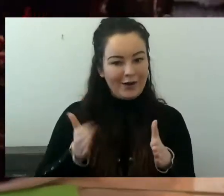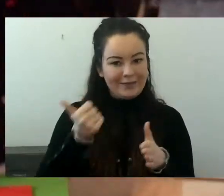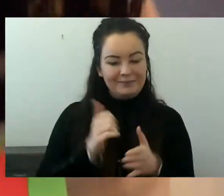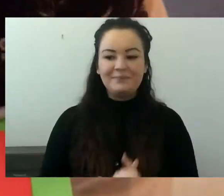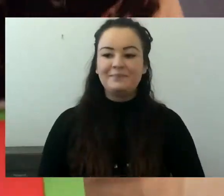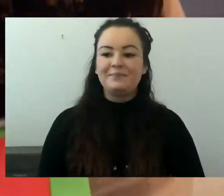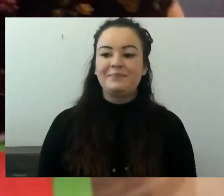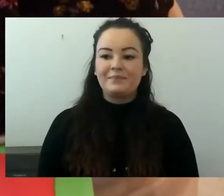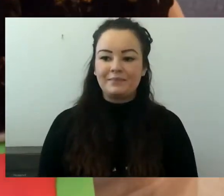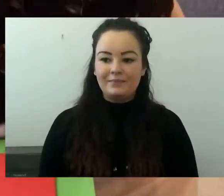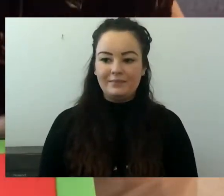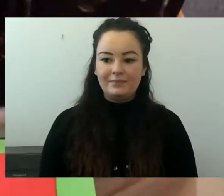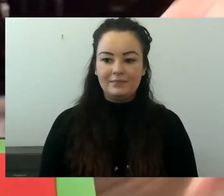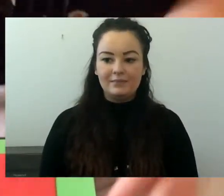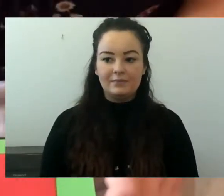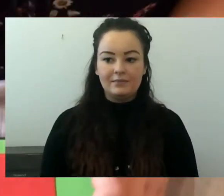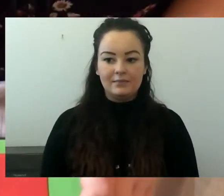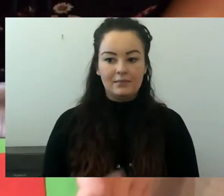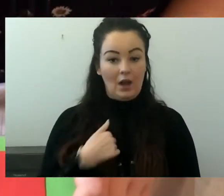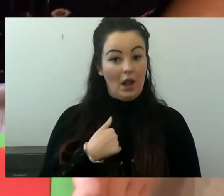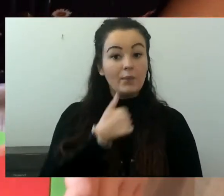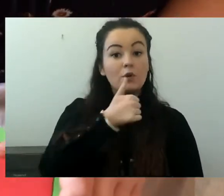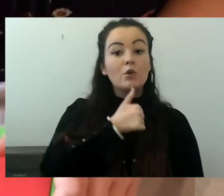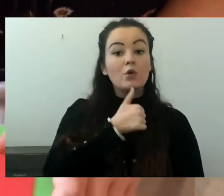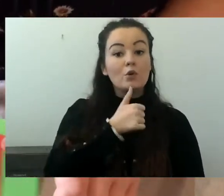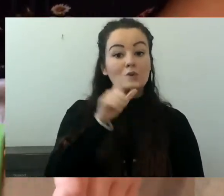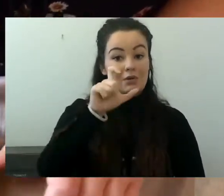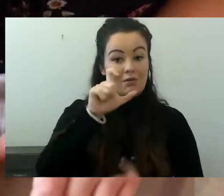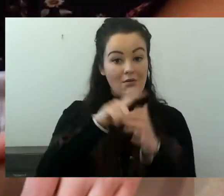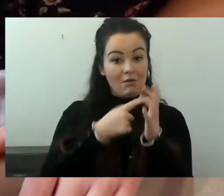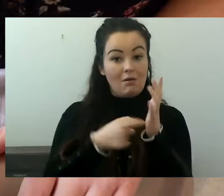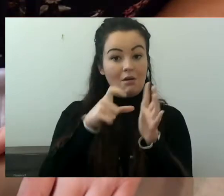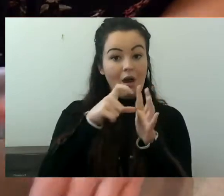see. There we go. So like I said, I'm going to work on some cardboard